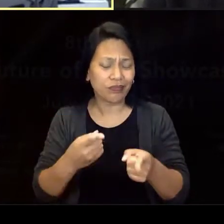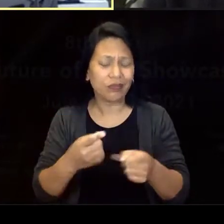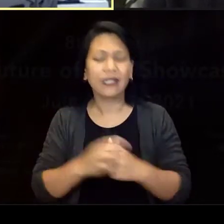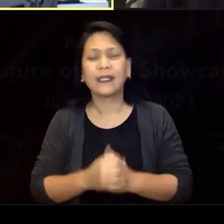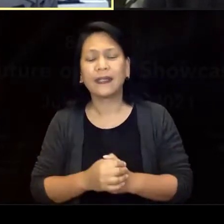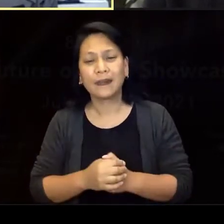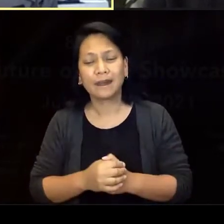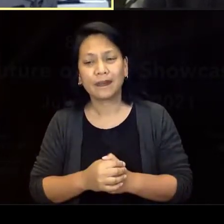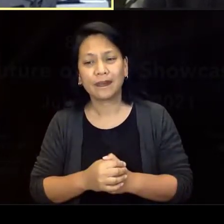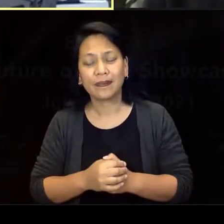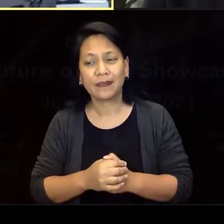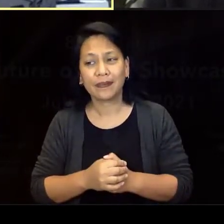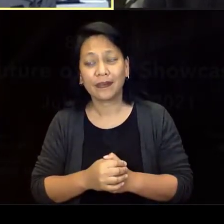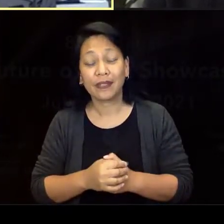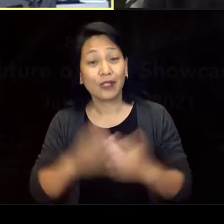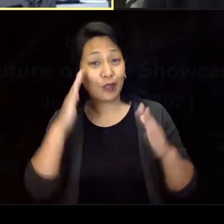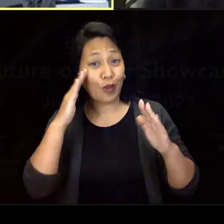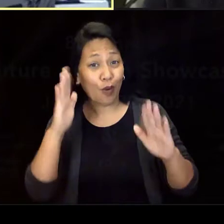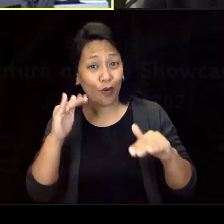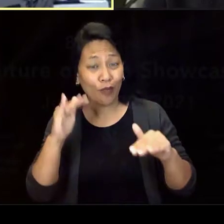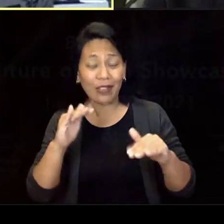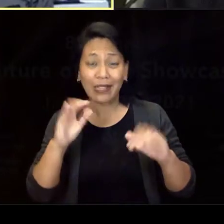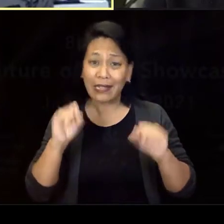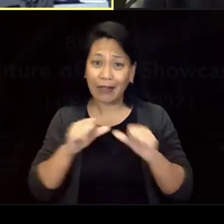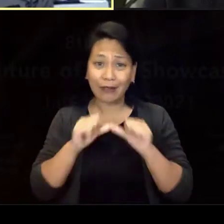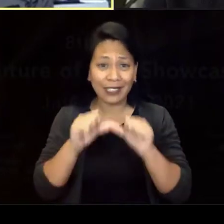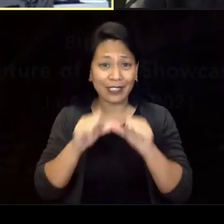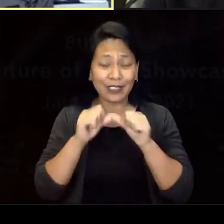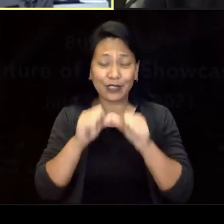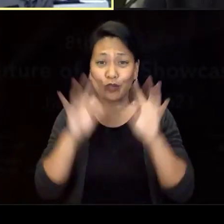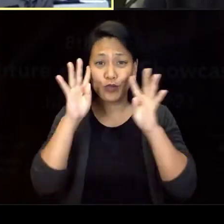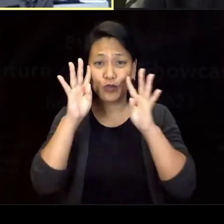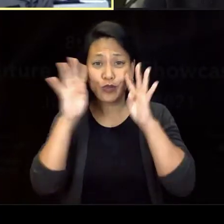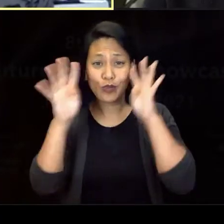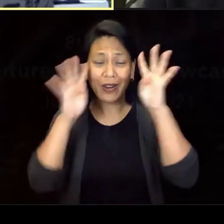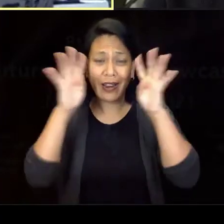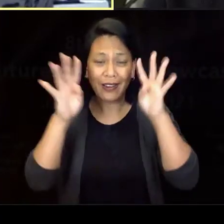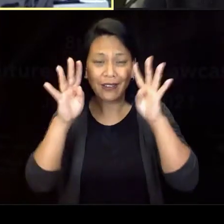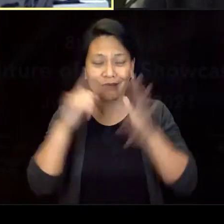hopefully to keep on being able to create it's -- I'm very happy.